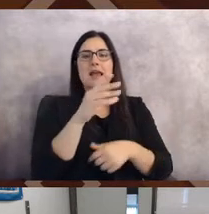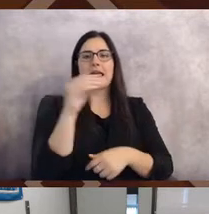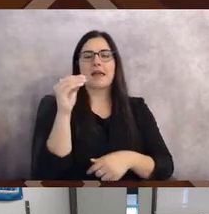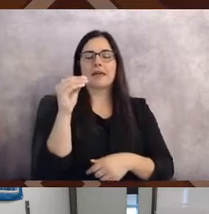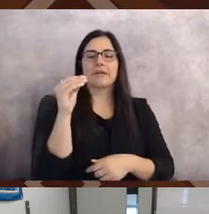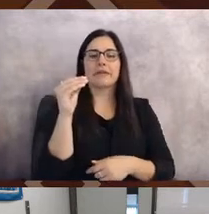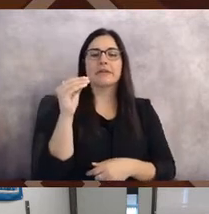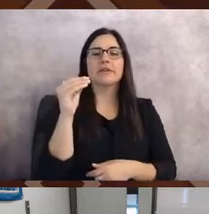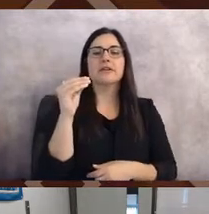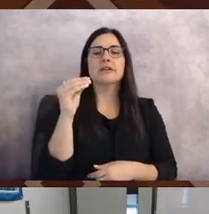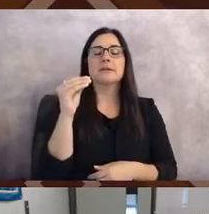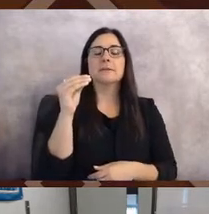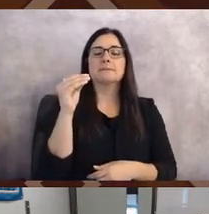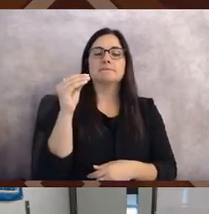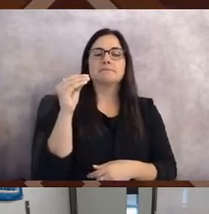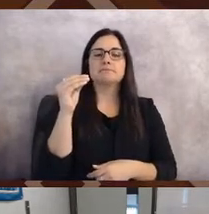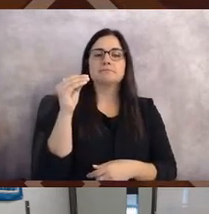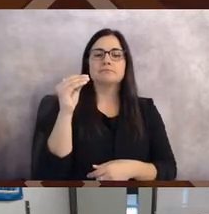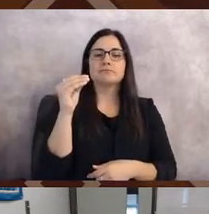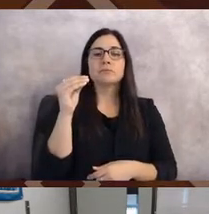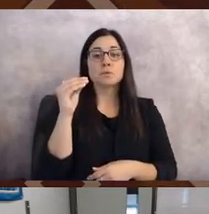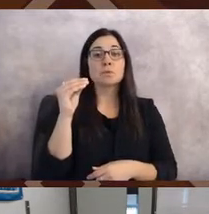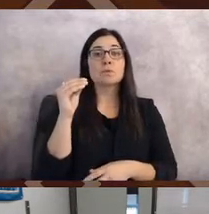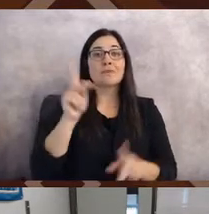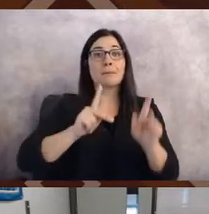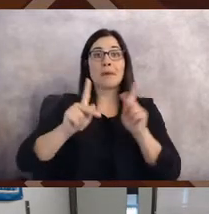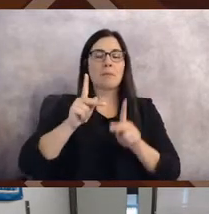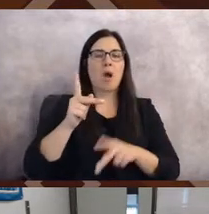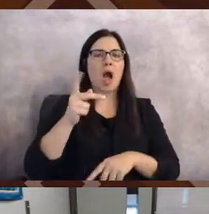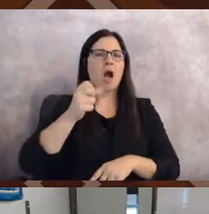the inability of people to buy homes and to live in certain areas,